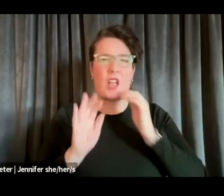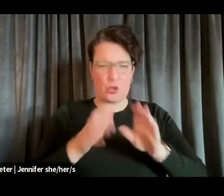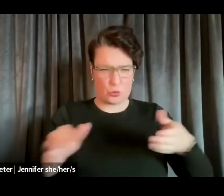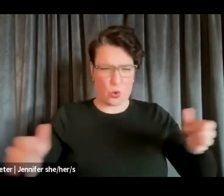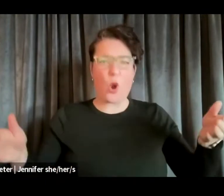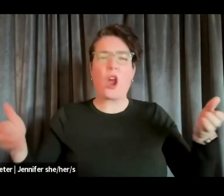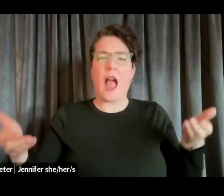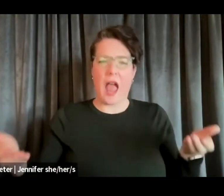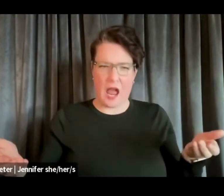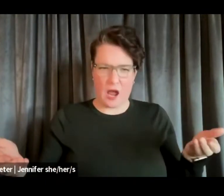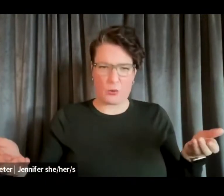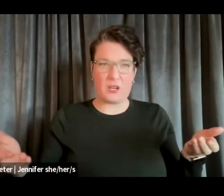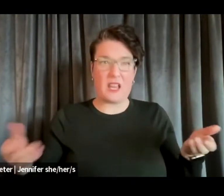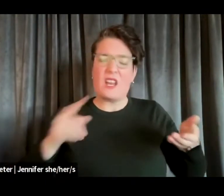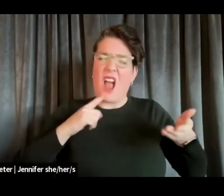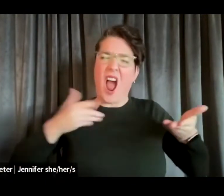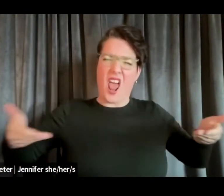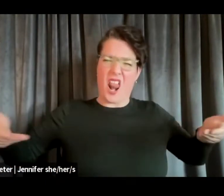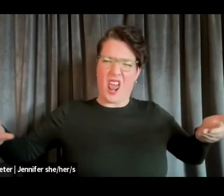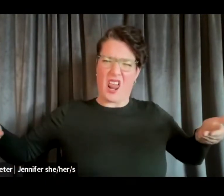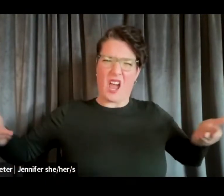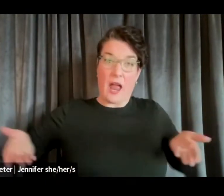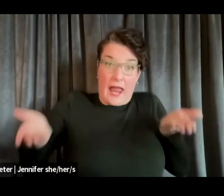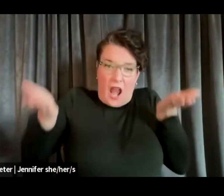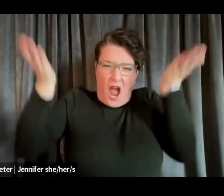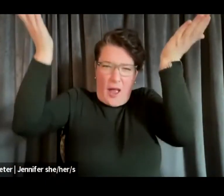And we had it stretched out and held up in the air and people were